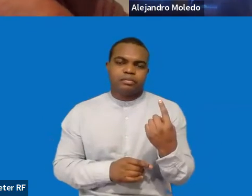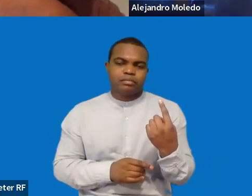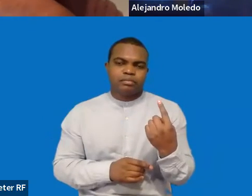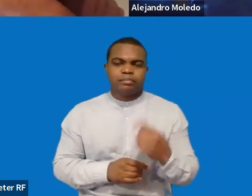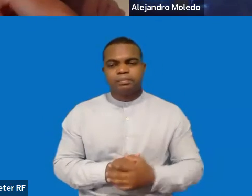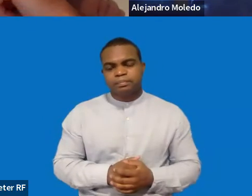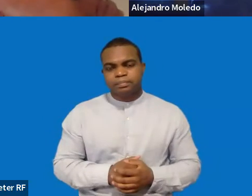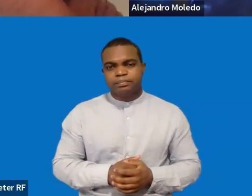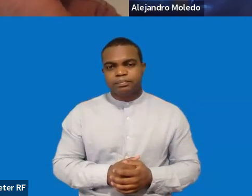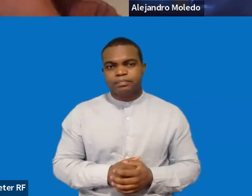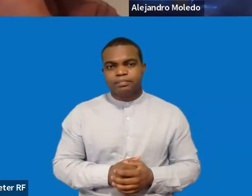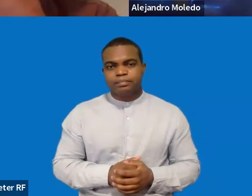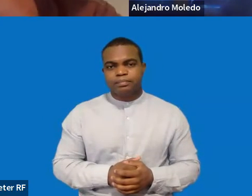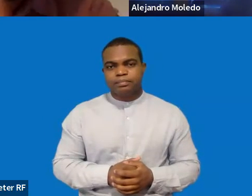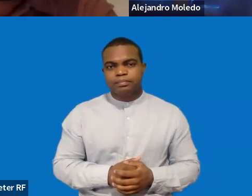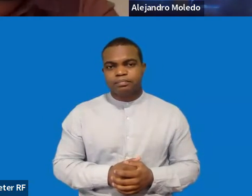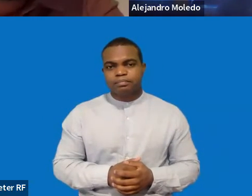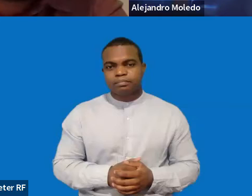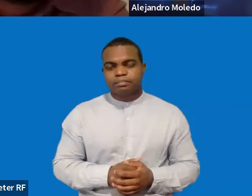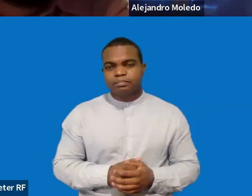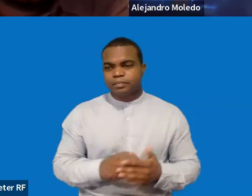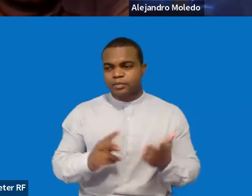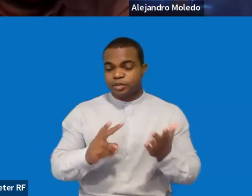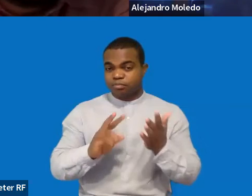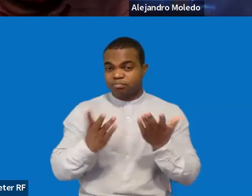So the Parking Card for Persons with Disabilities